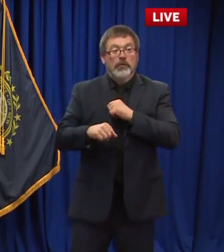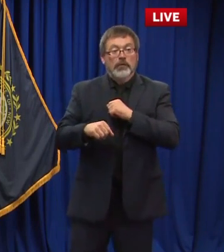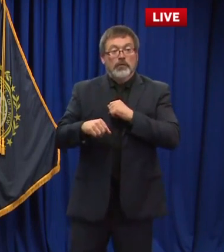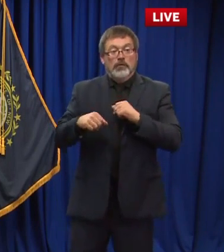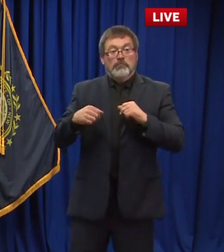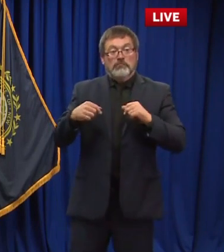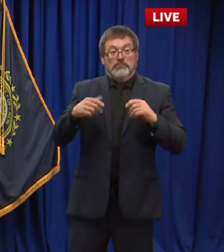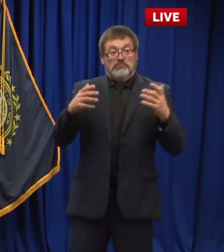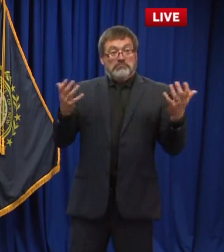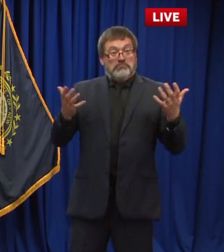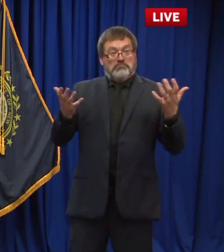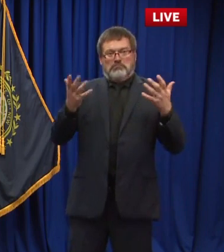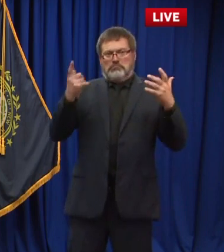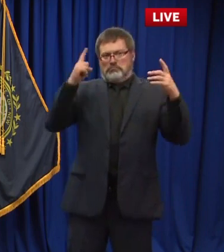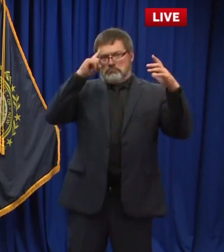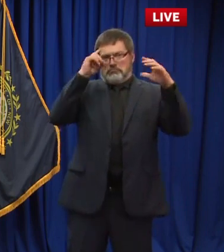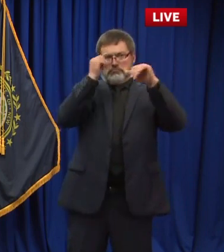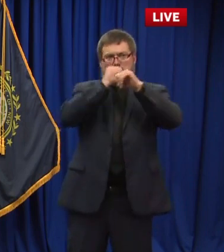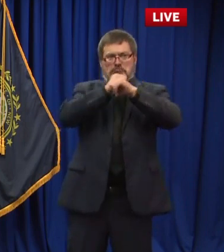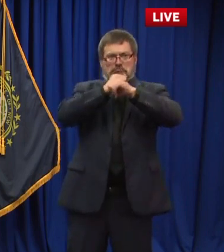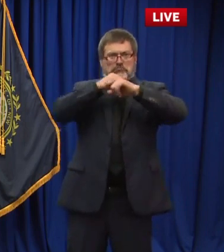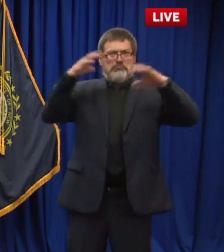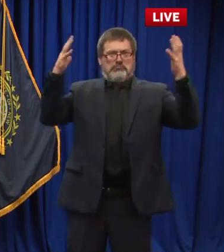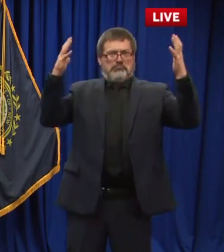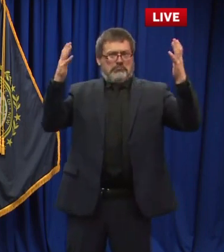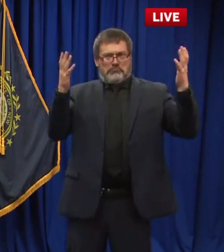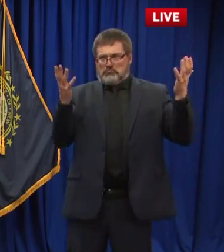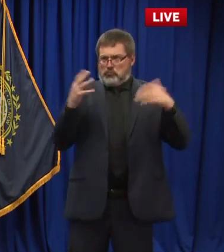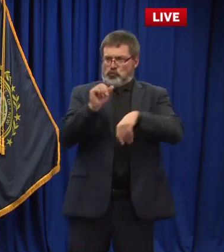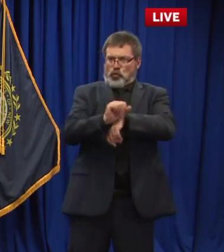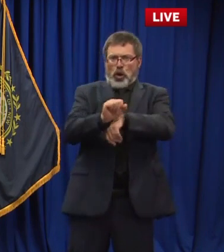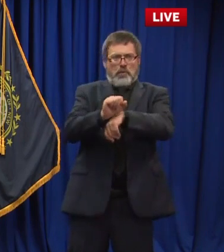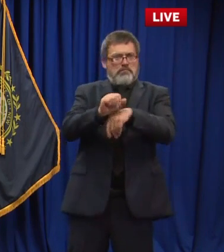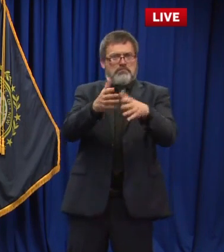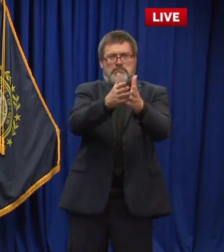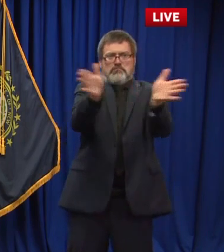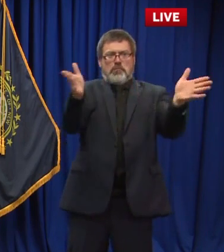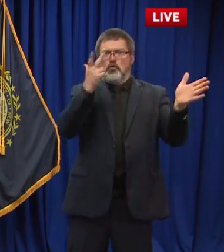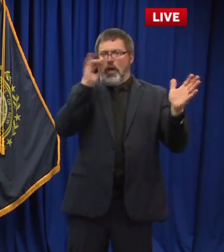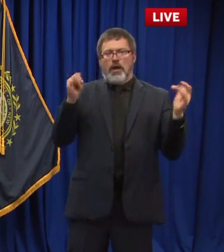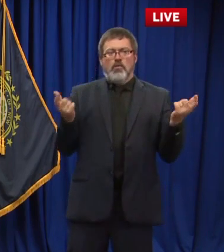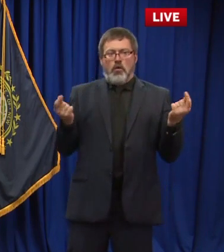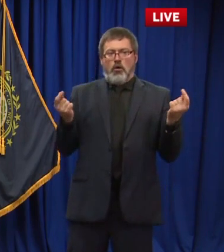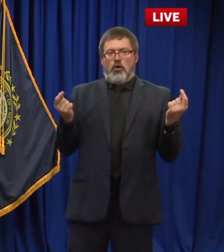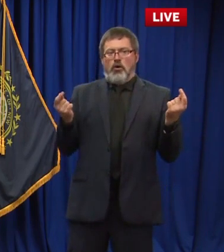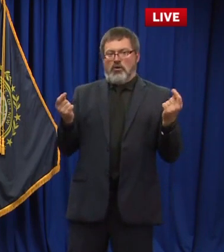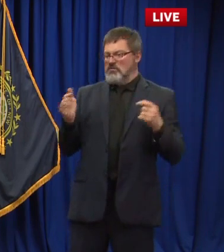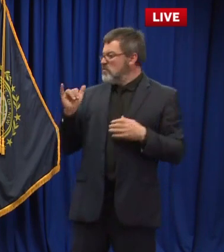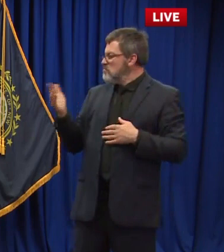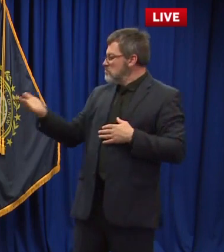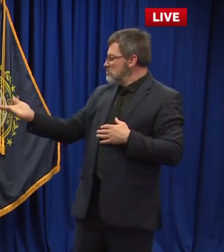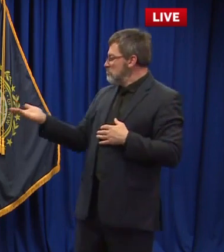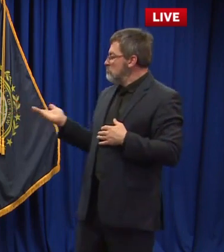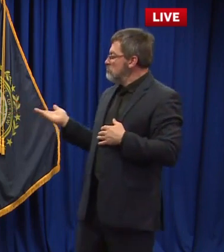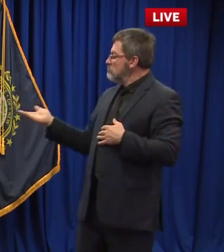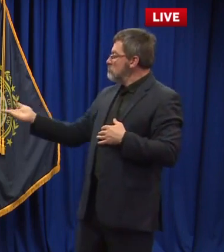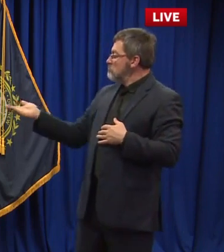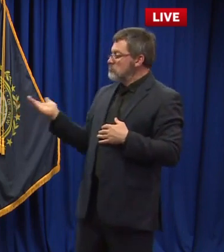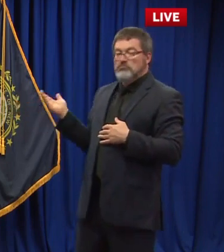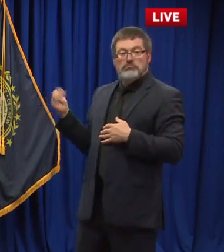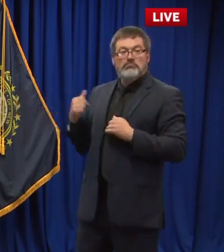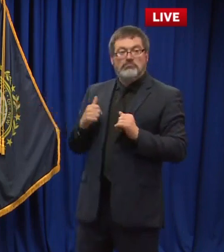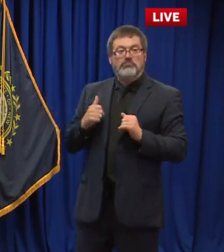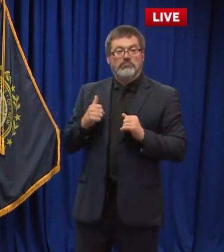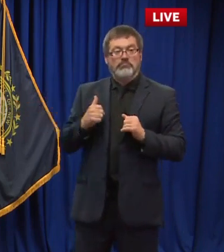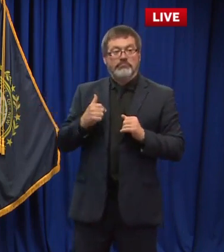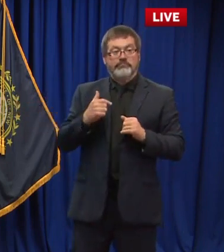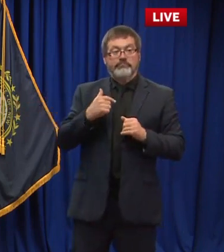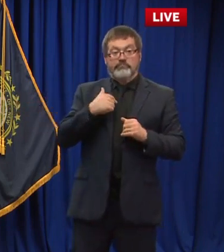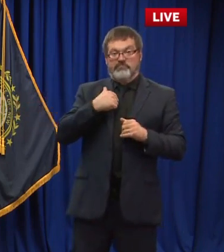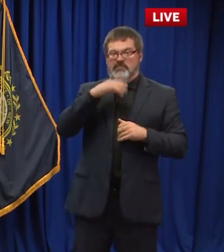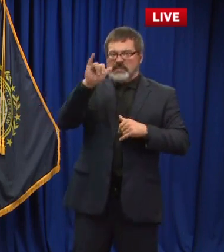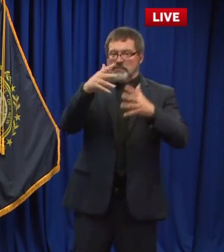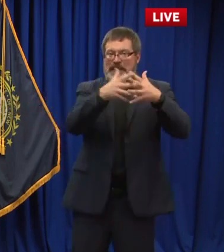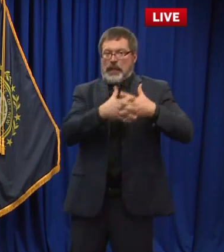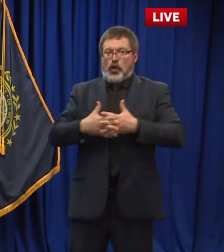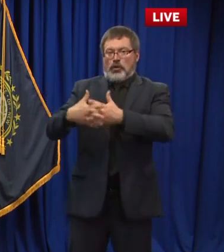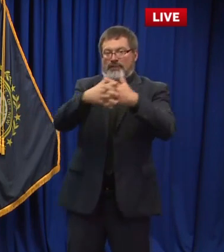THESE SLIDES WE WANT TO GO OVER ARE REALLY INDICATIVE OF WHERE OUR ECONOMY IS, IS IT COMING BACK, WHAT KIND OF JOB OPPORTUNITIES MIGHT BE AVAILABLE.